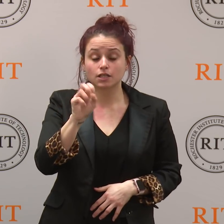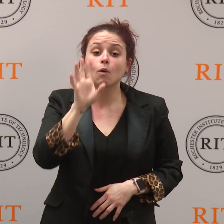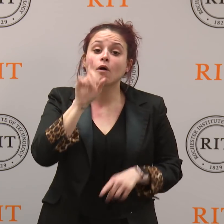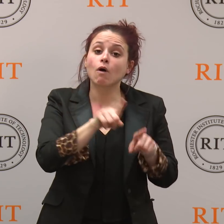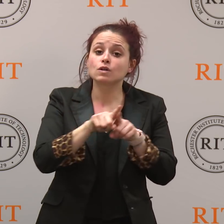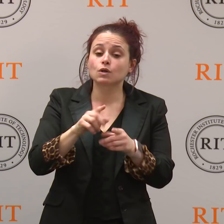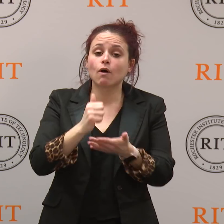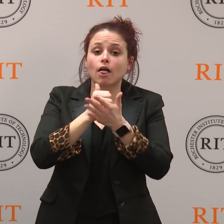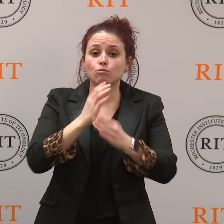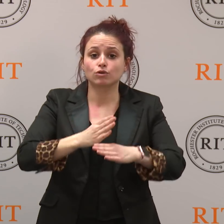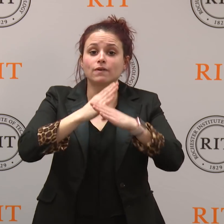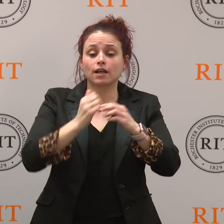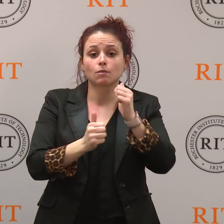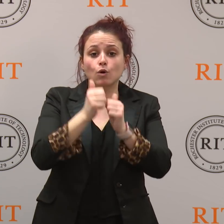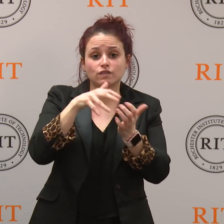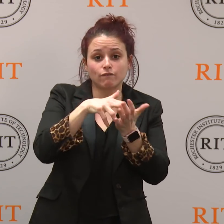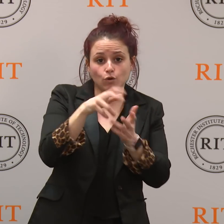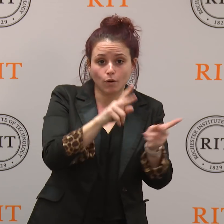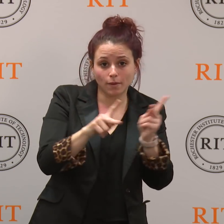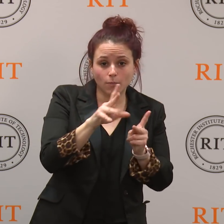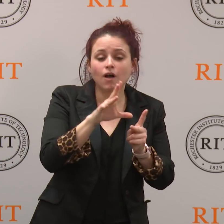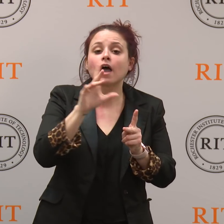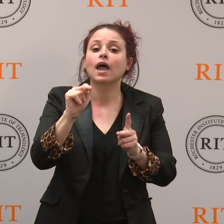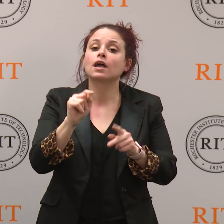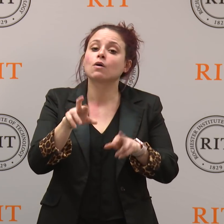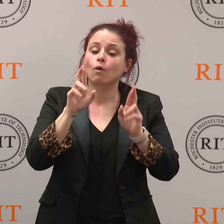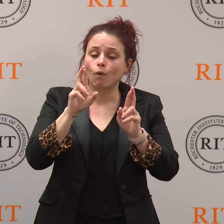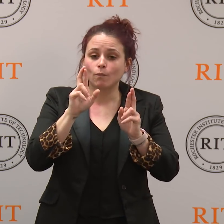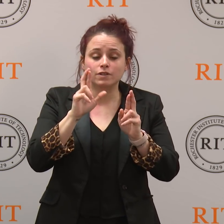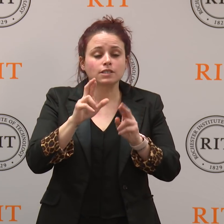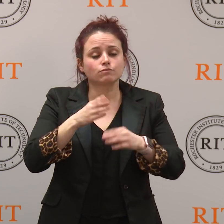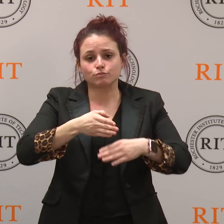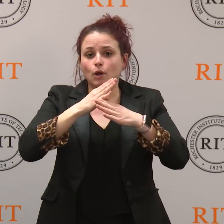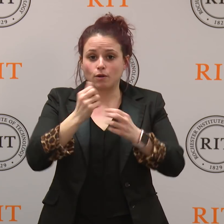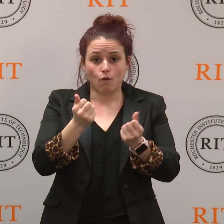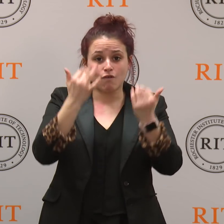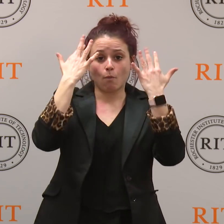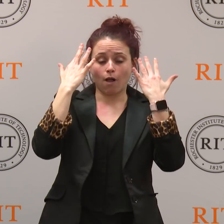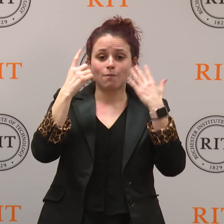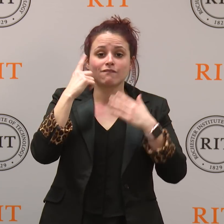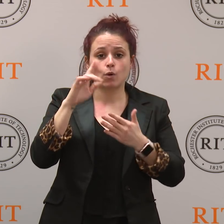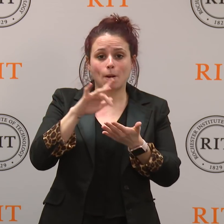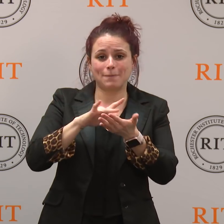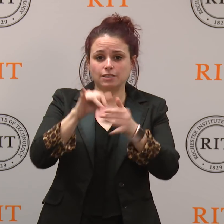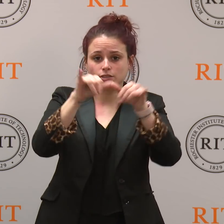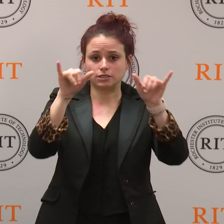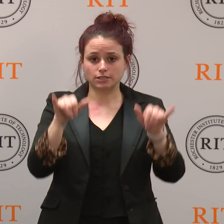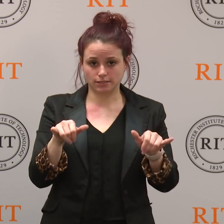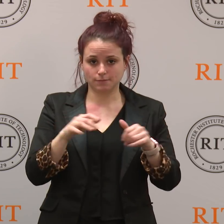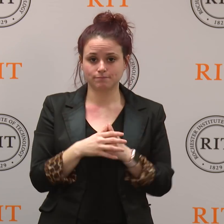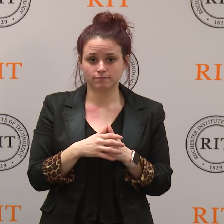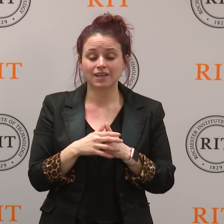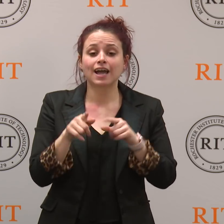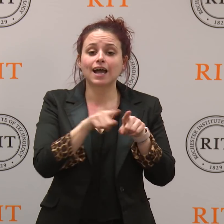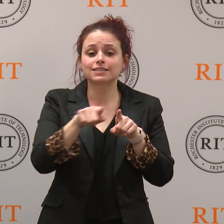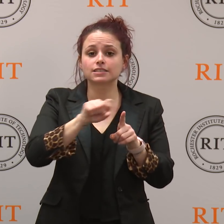and preventing the medical system from being overwhelmed. As this situation has evolved,